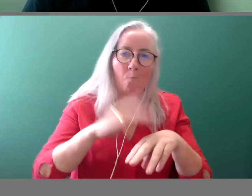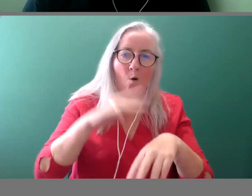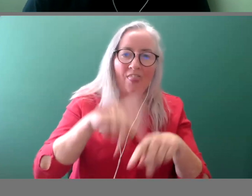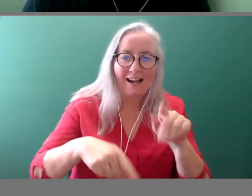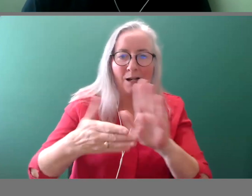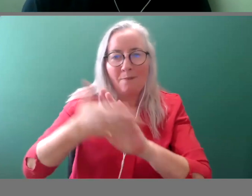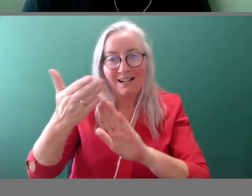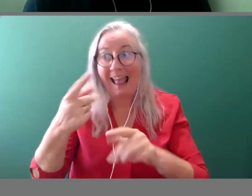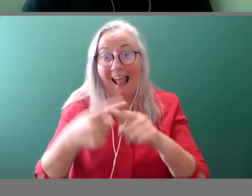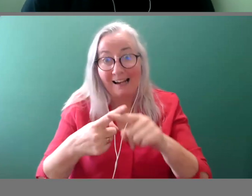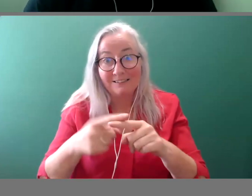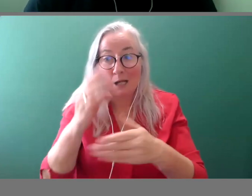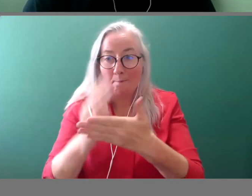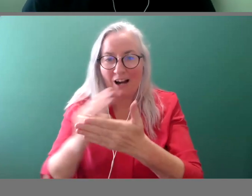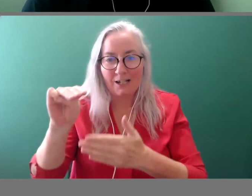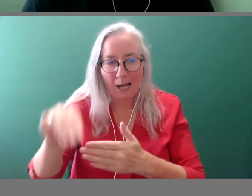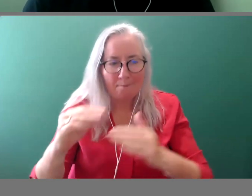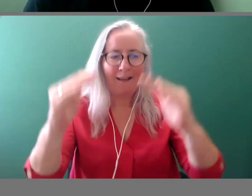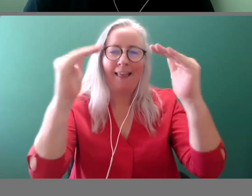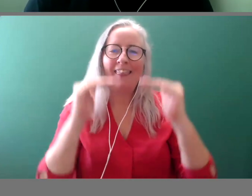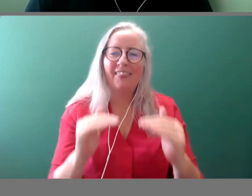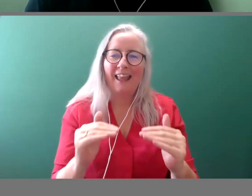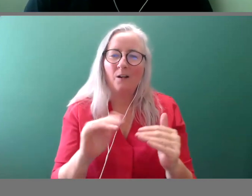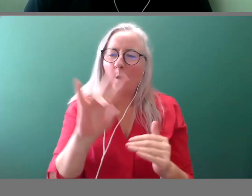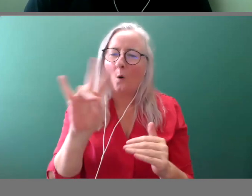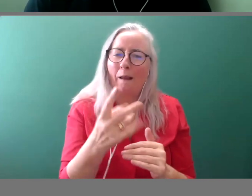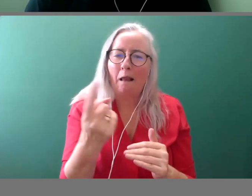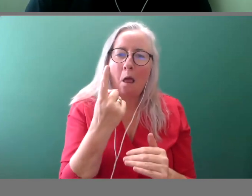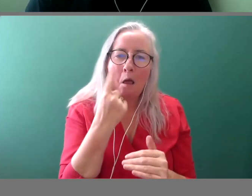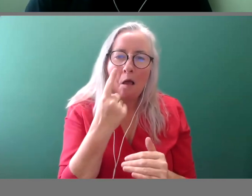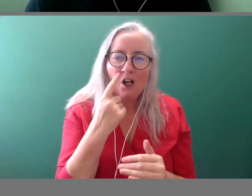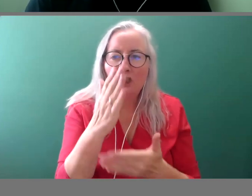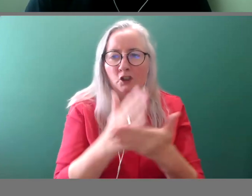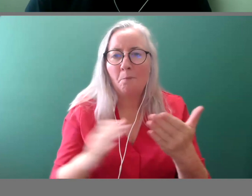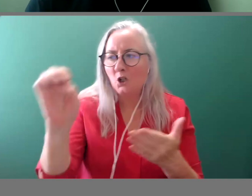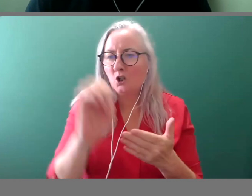M. And a quick look at some key European legislation coming into effect and coming